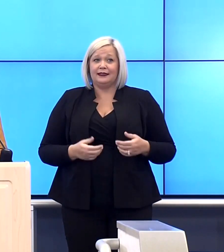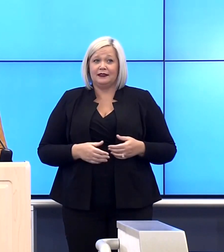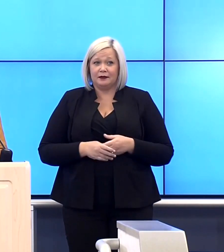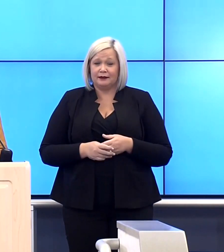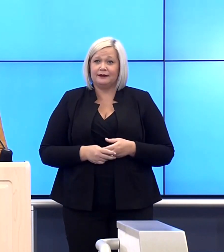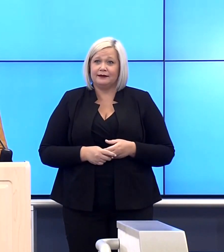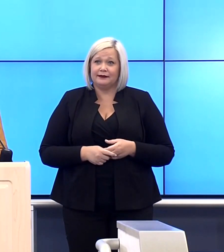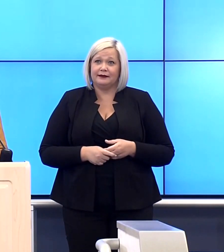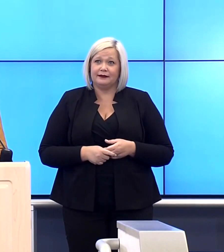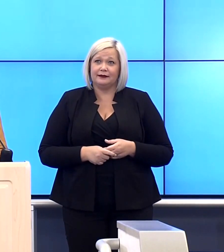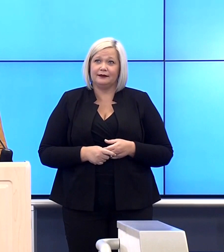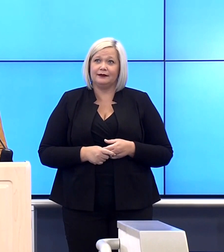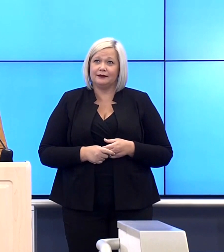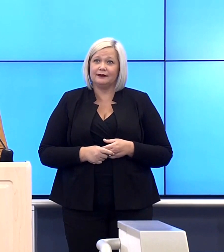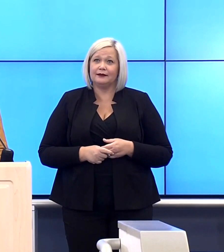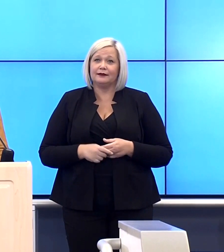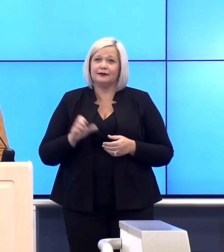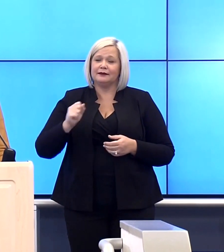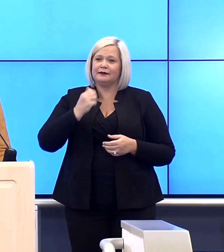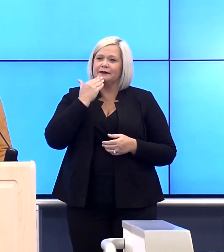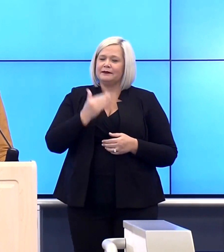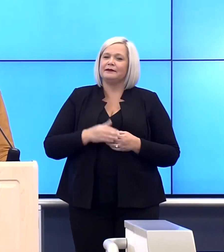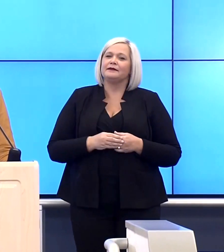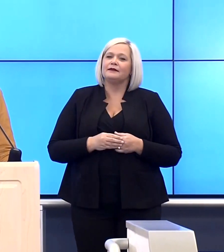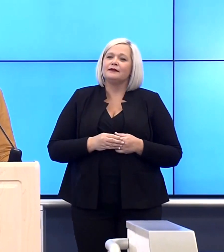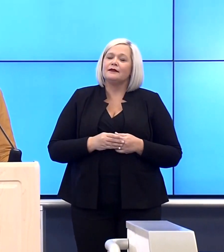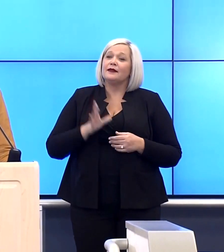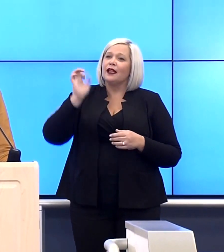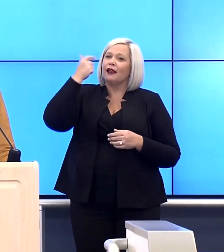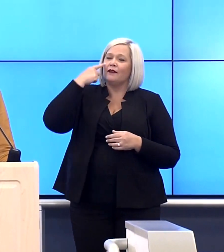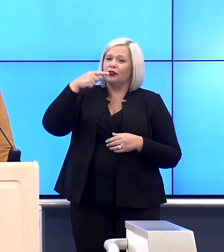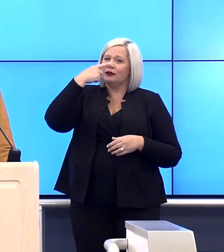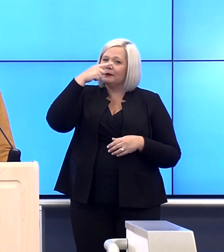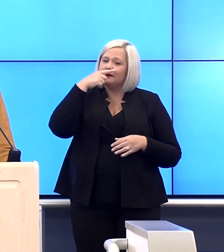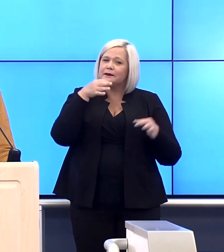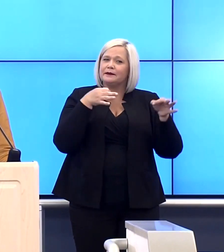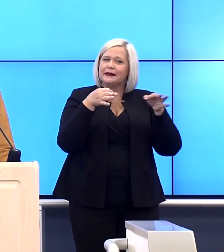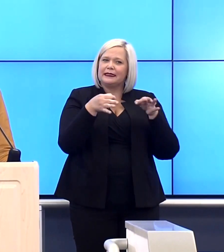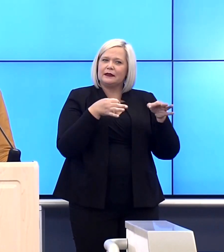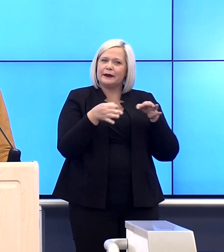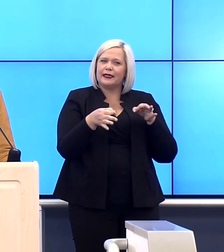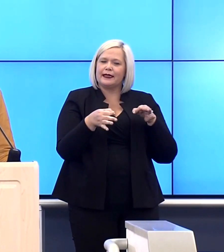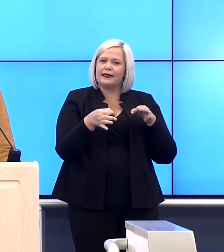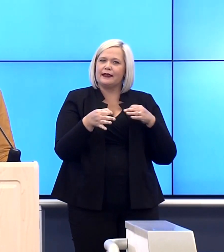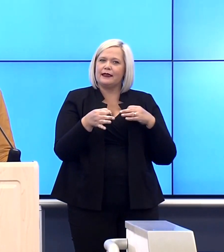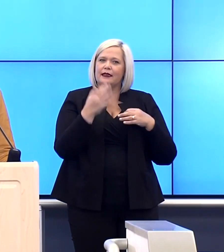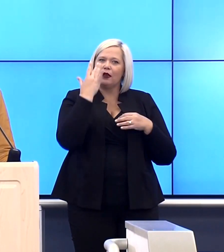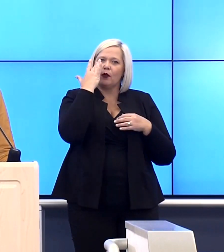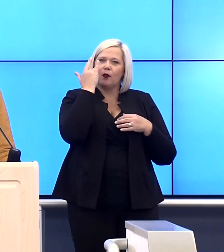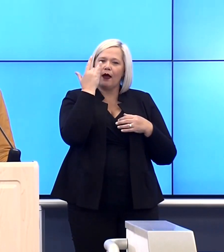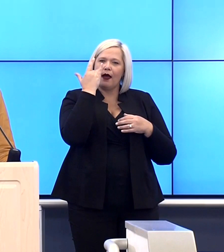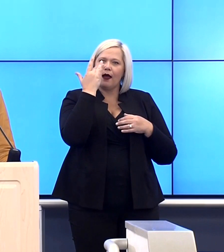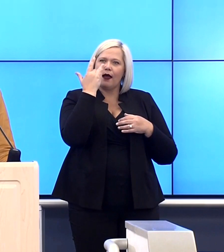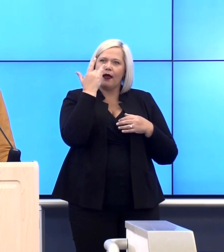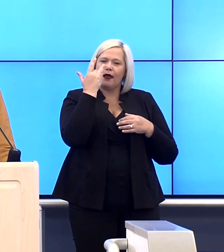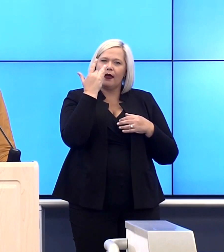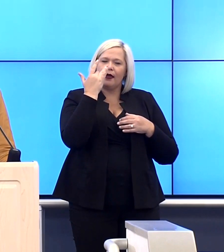THE NEXT QUESTION WILL COME FROM JONATHAN WITH BRIDGE MAGAZINE. JONATHAN WITH BRIDGE MAGAZINE. >> YEAH. YEAH. THANK YOU. THANK YOU. GOVERNOR, CAN YOU EXPLAIN THE